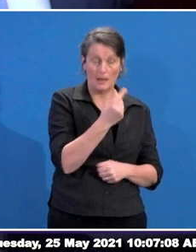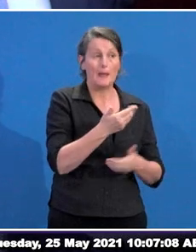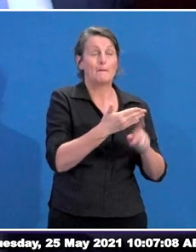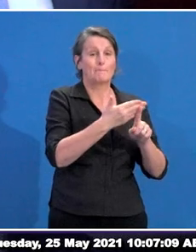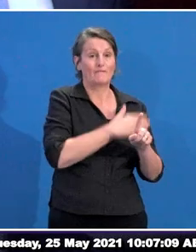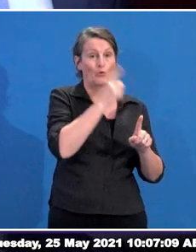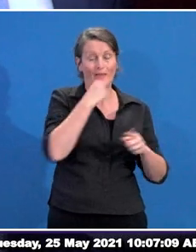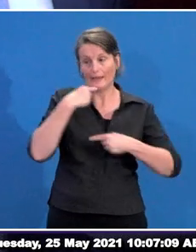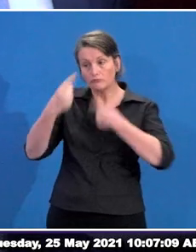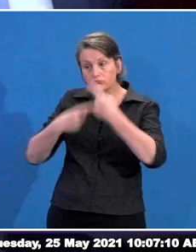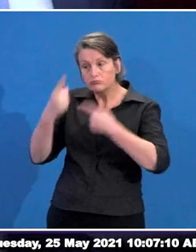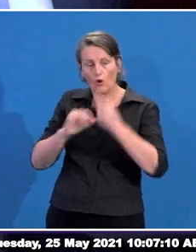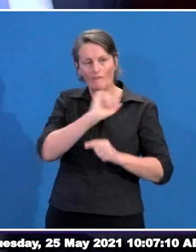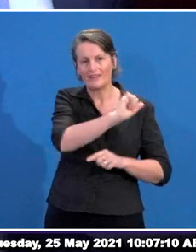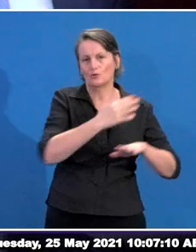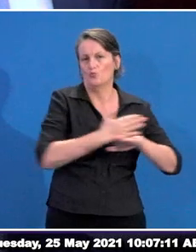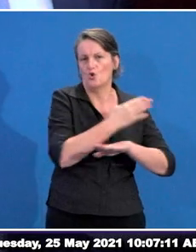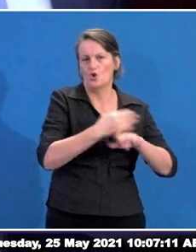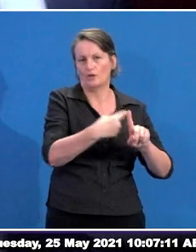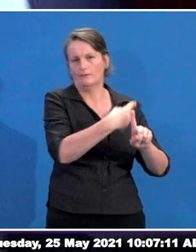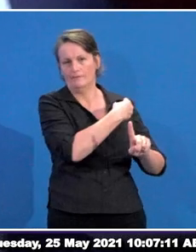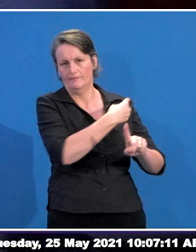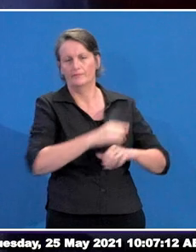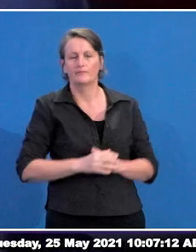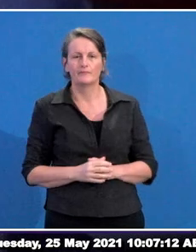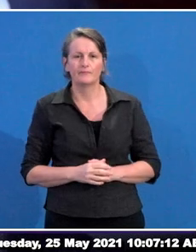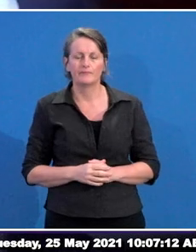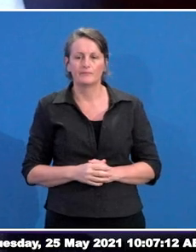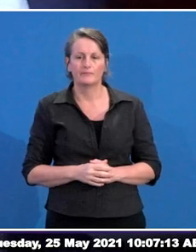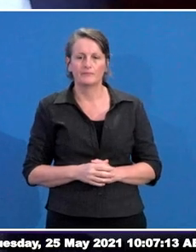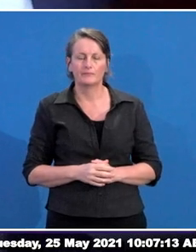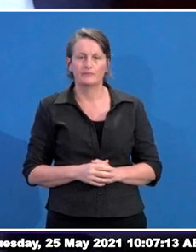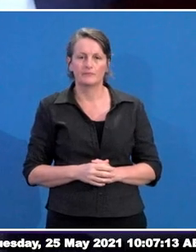So is your best recollection that these were conversations that may